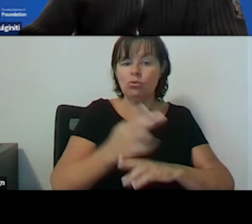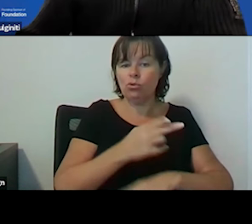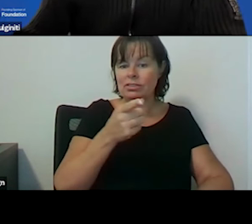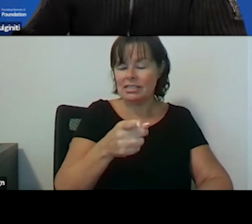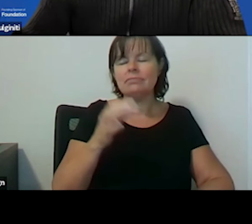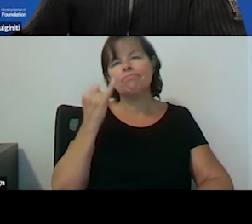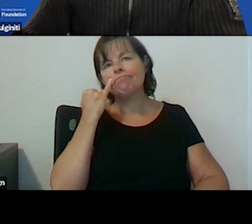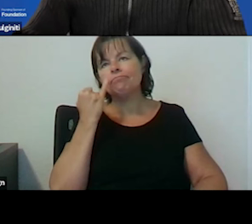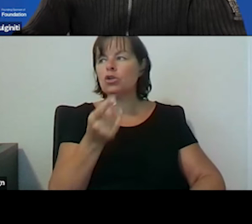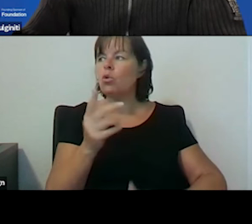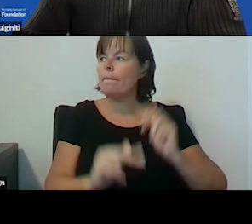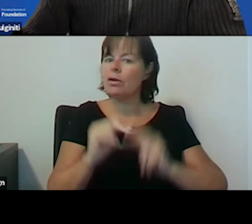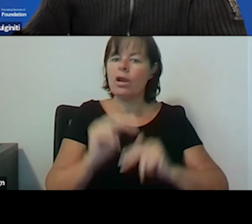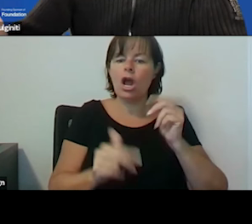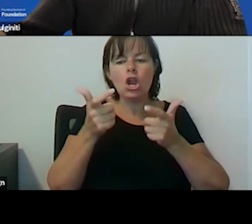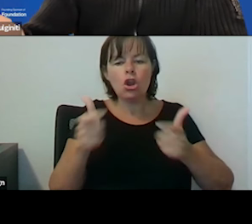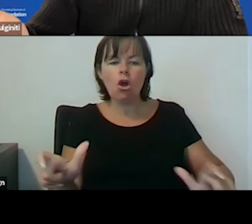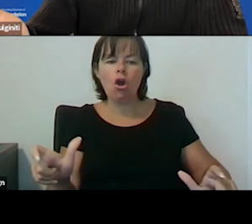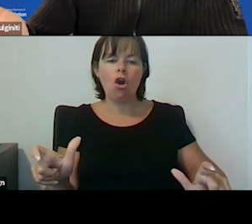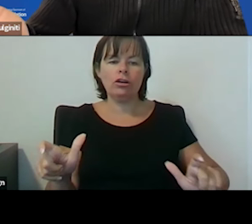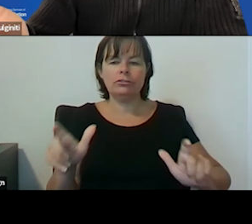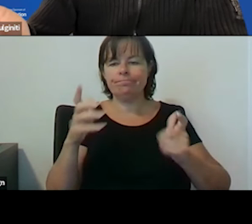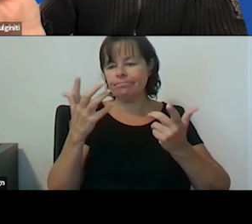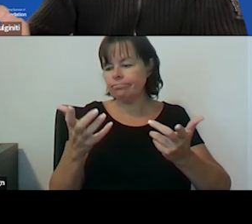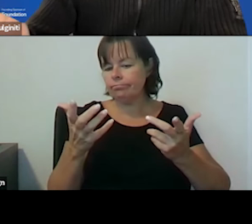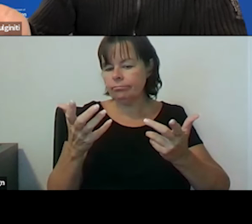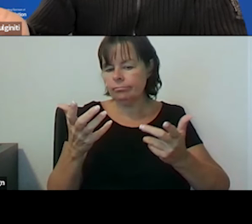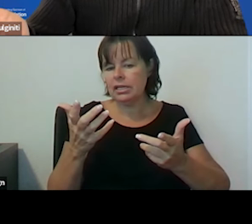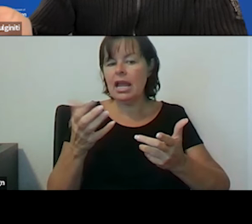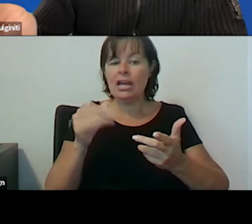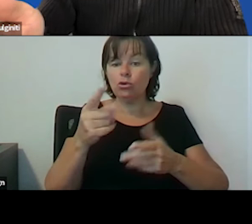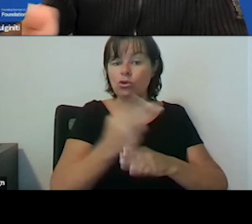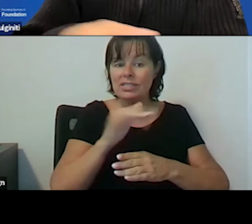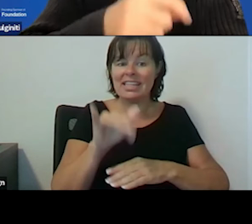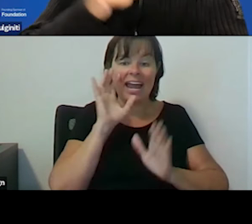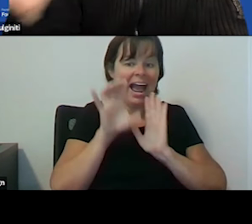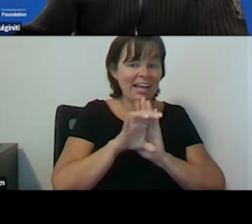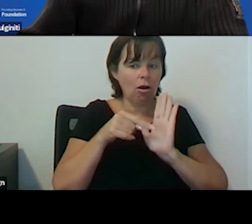enterpr enterprise application and you're using that icon a thousand times it will always carry